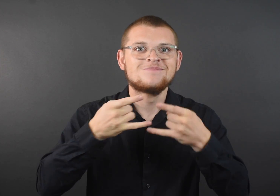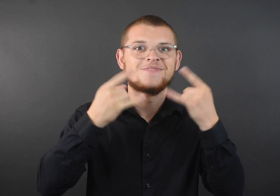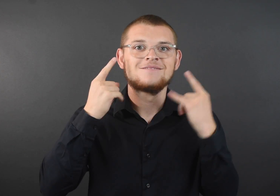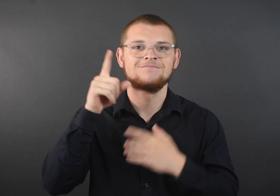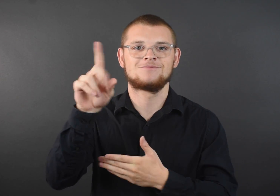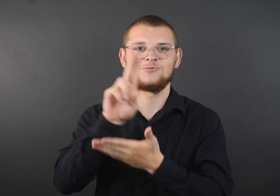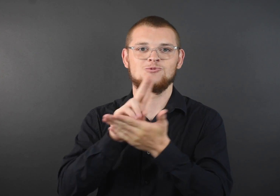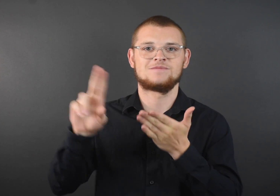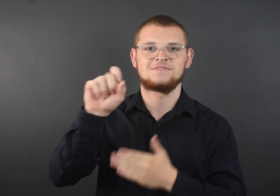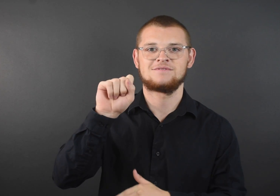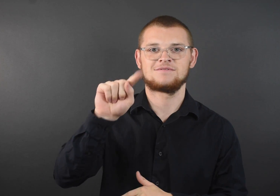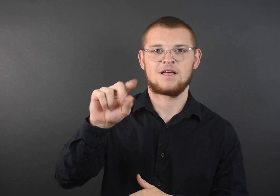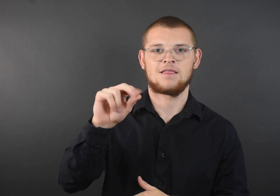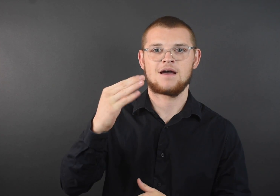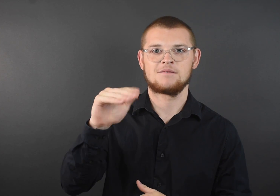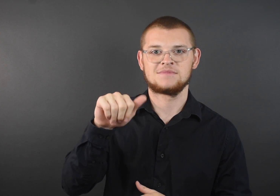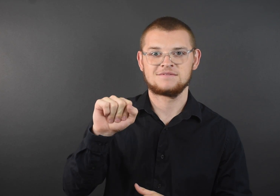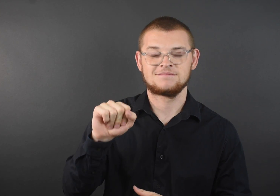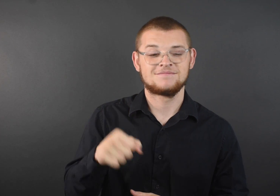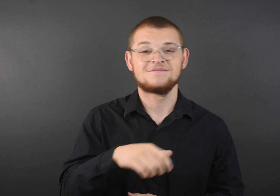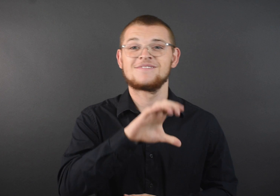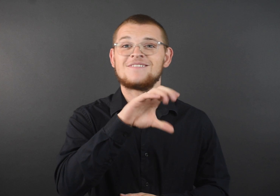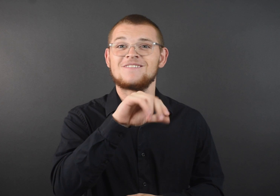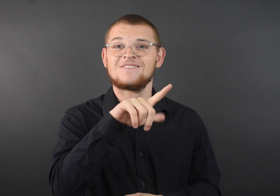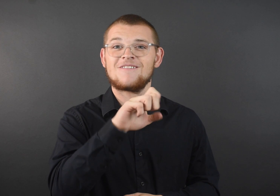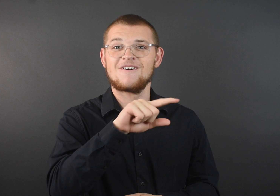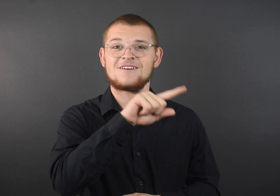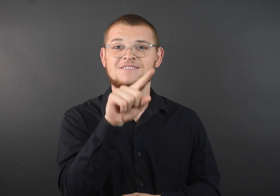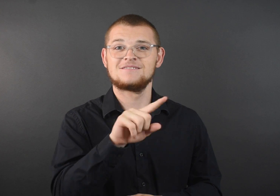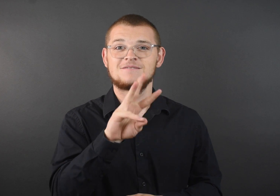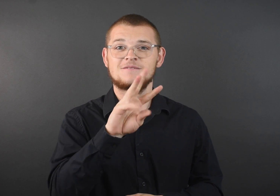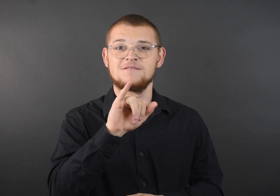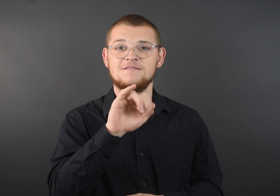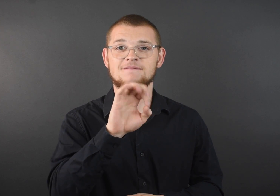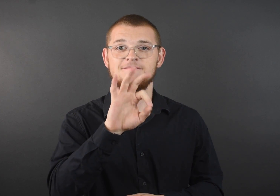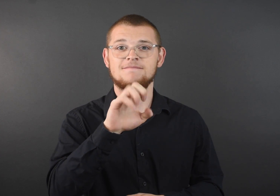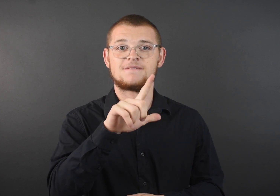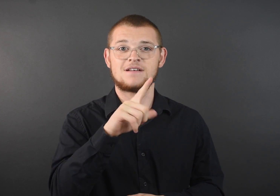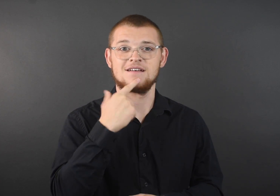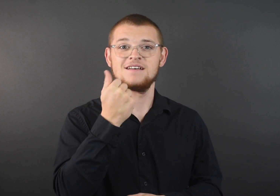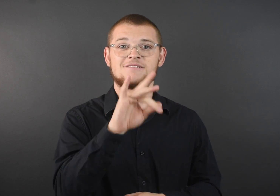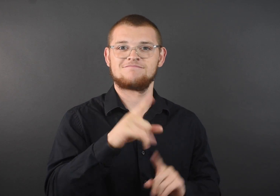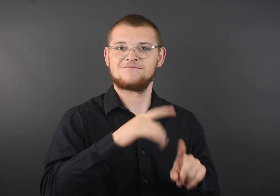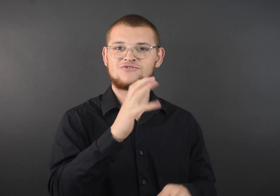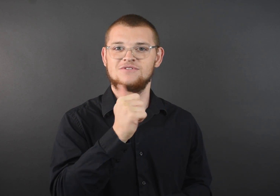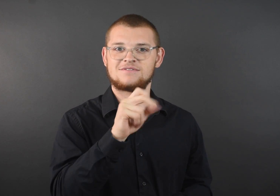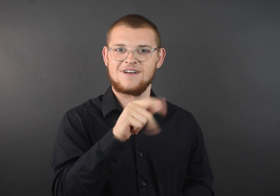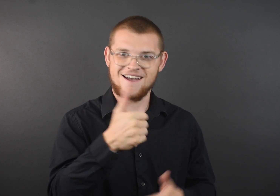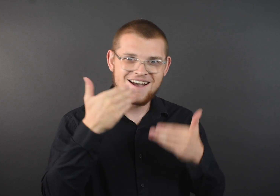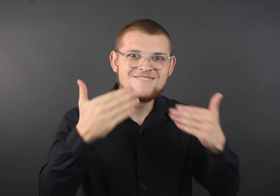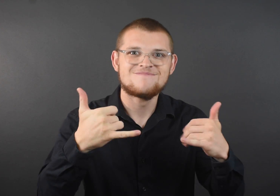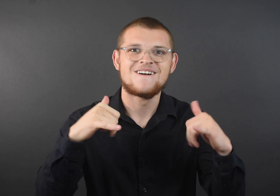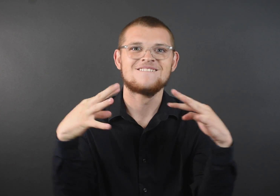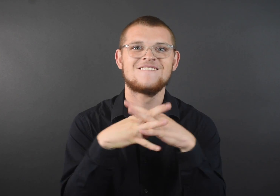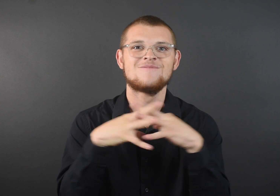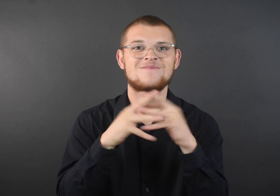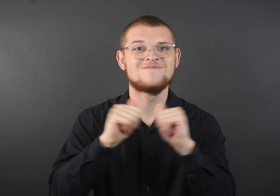Thomas, and Cole Zwiefel, 18, of Chaska, can play football mask-free at Minnesota State University,